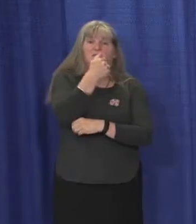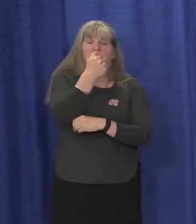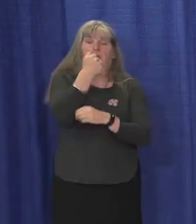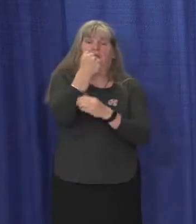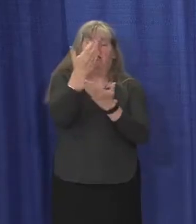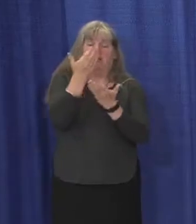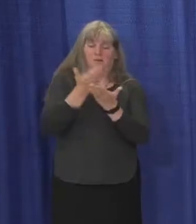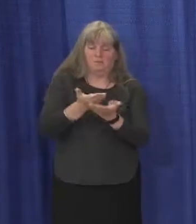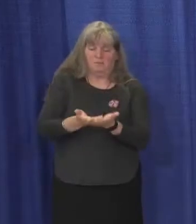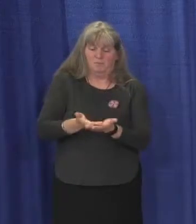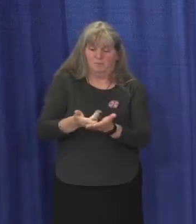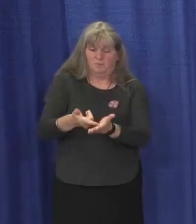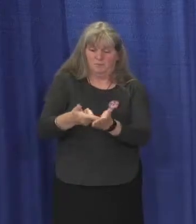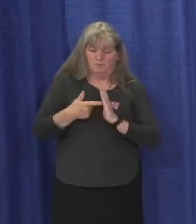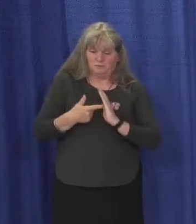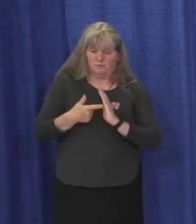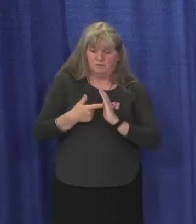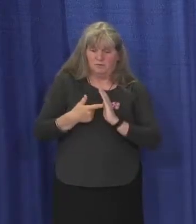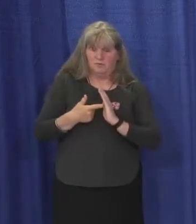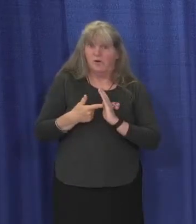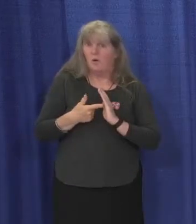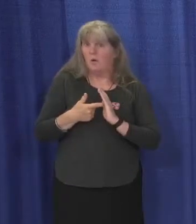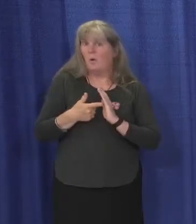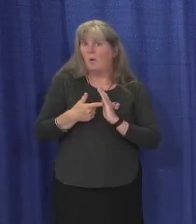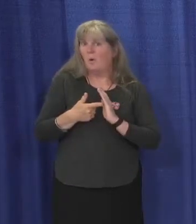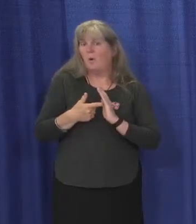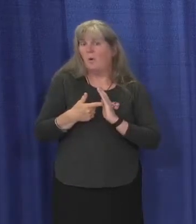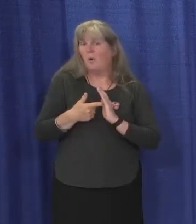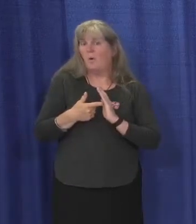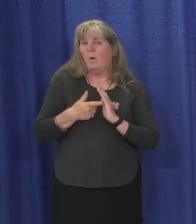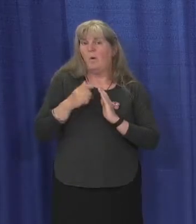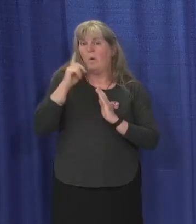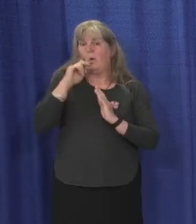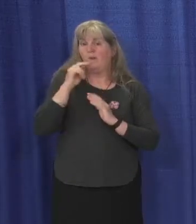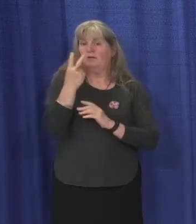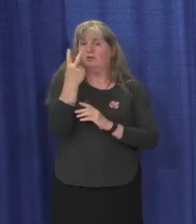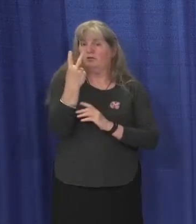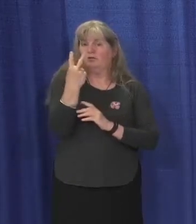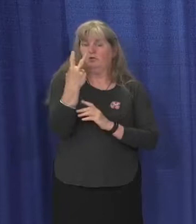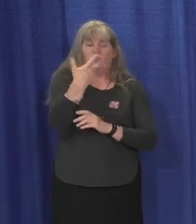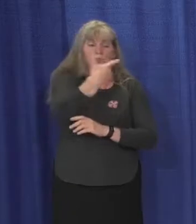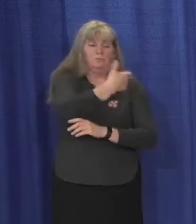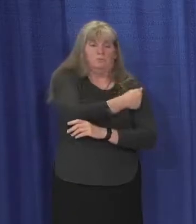far is reassuring. There is more and more real-world experience but watch